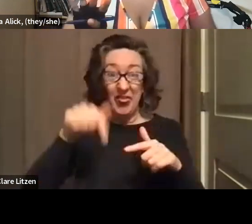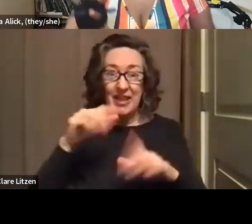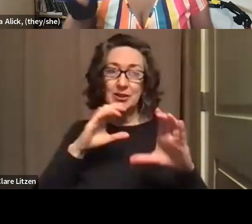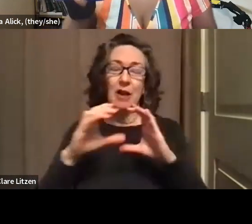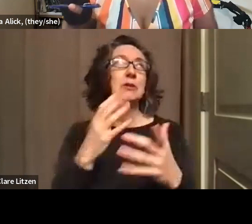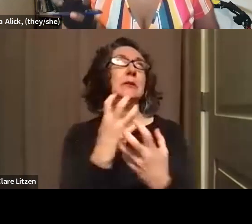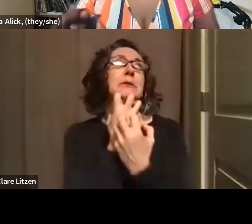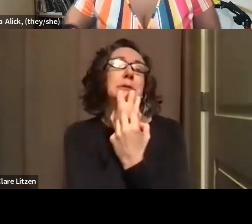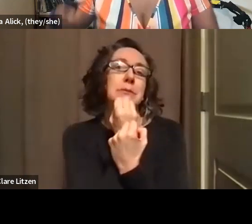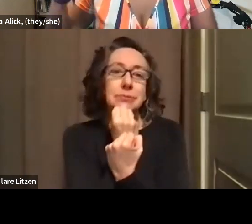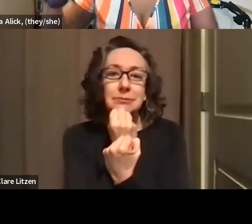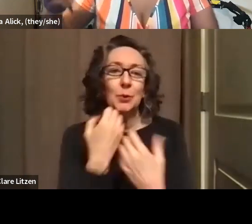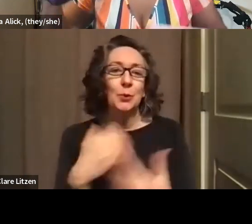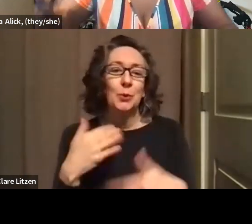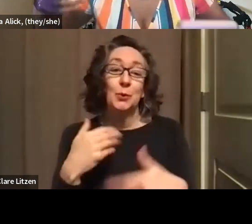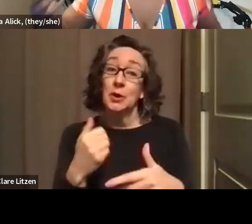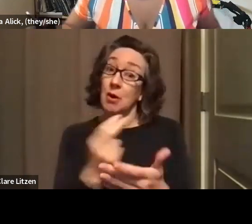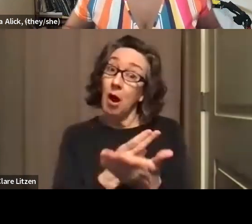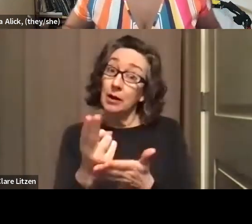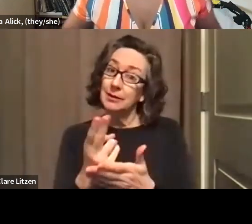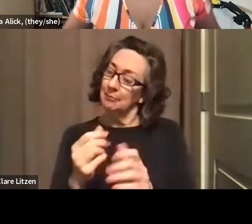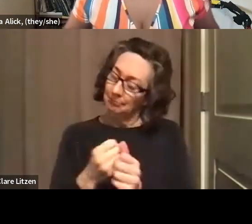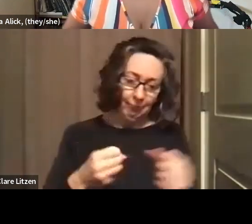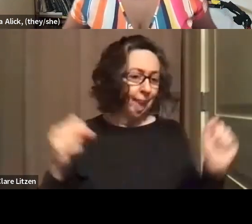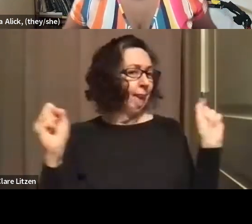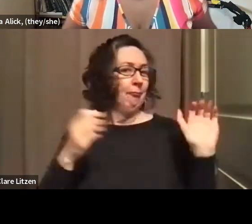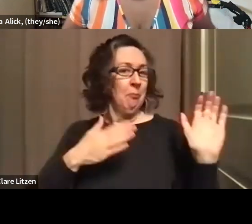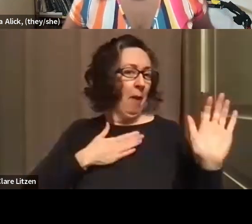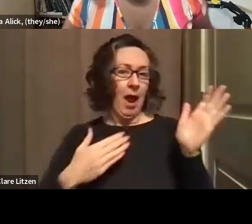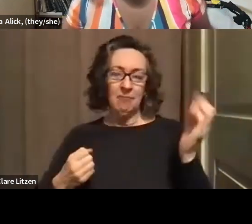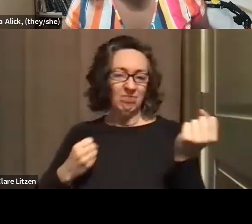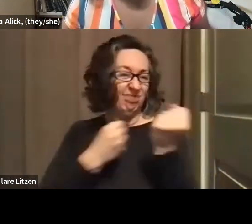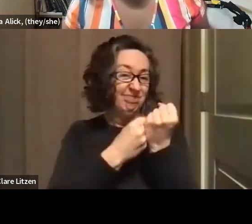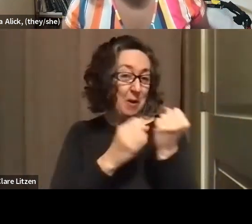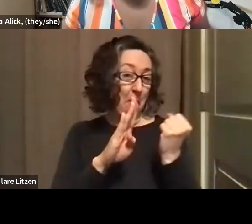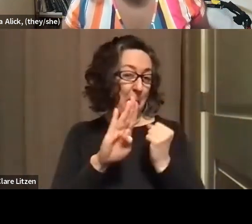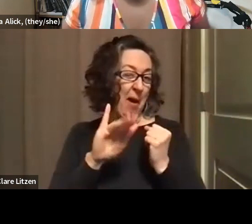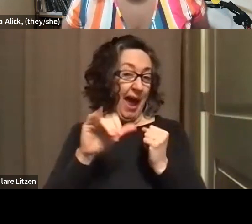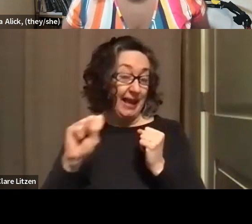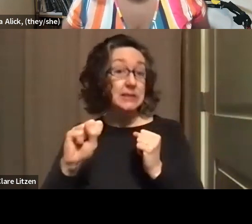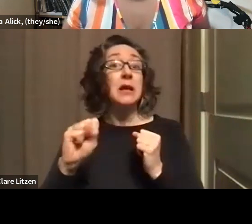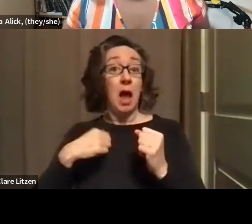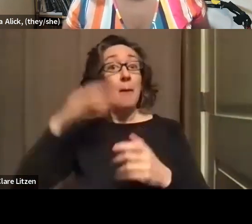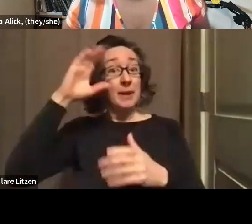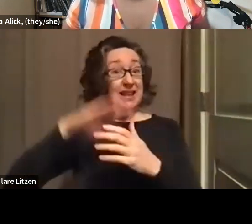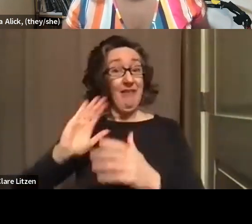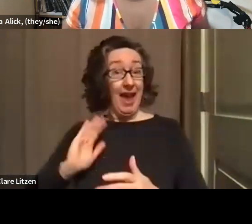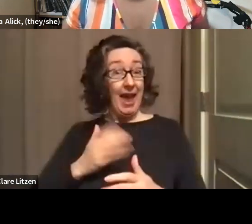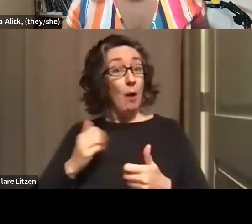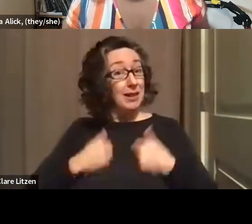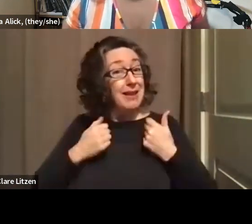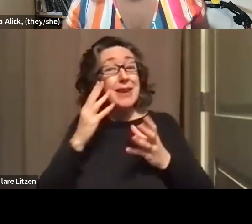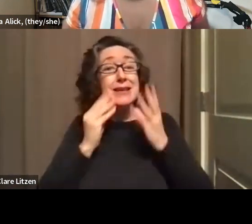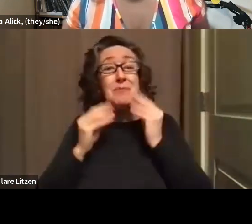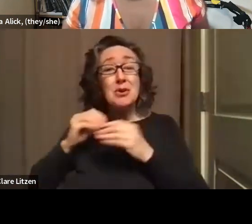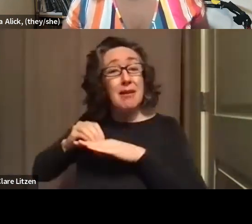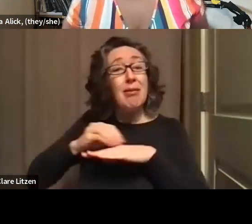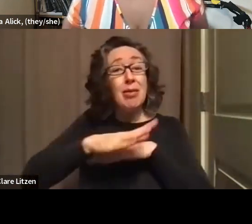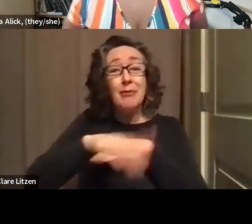And truthfully, I think our lived experience informs us in ways that make the field better.